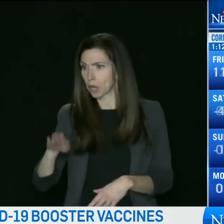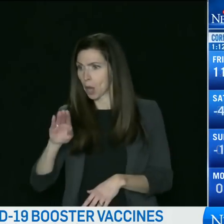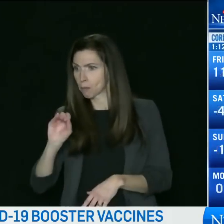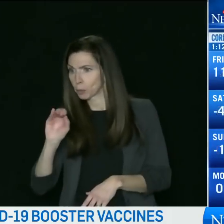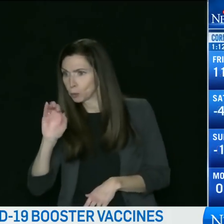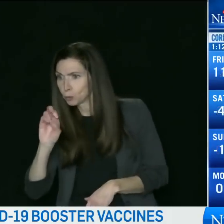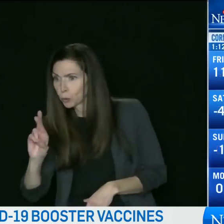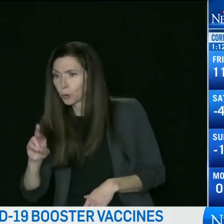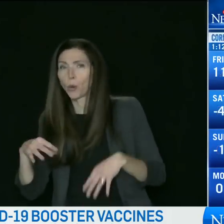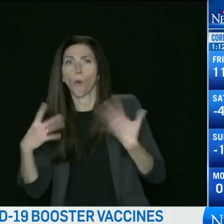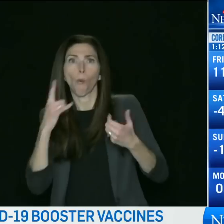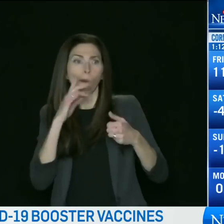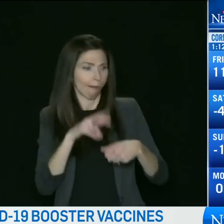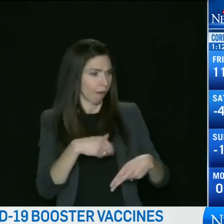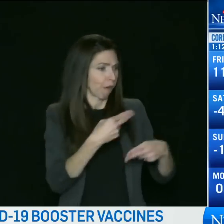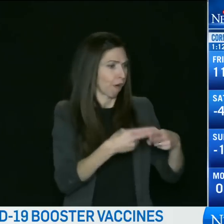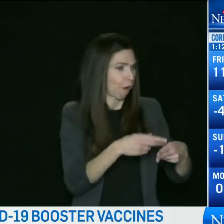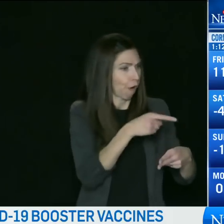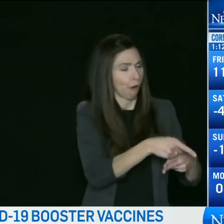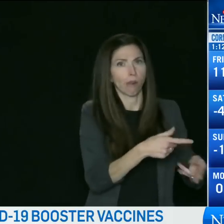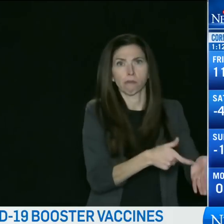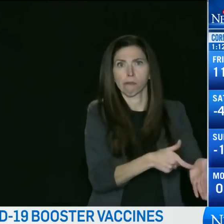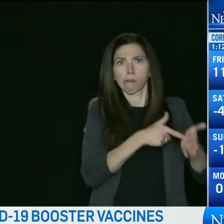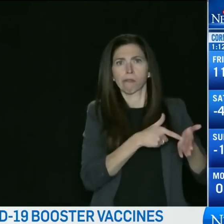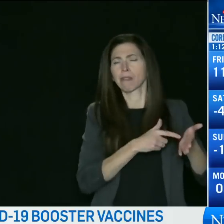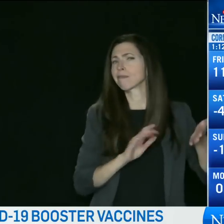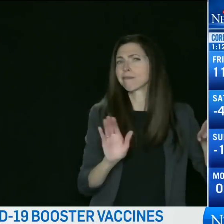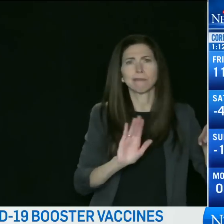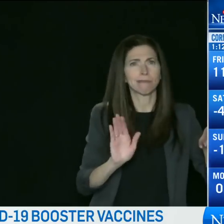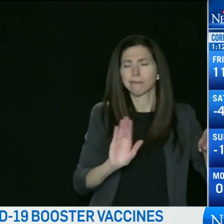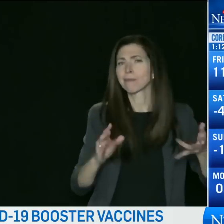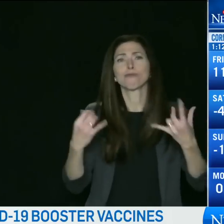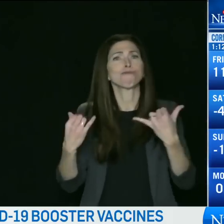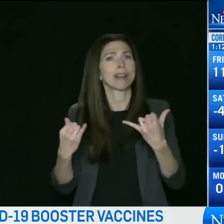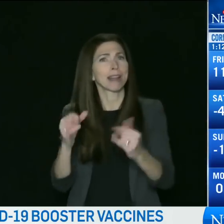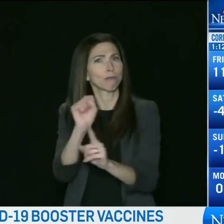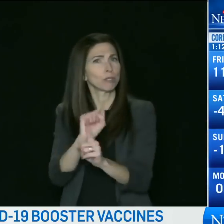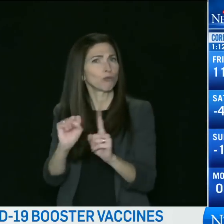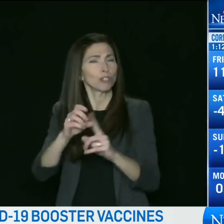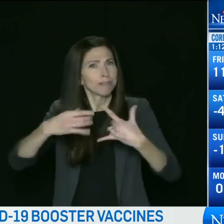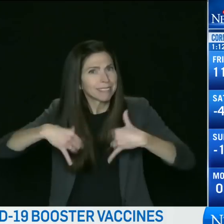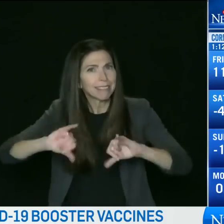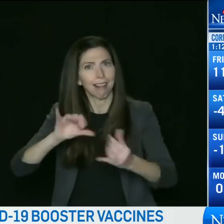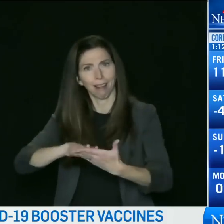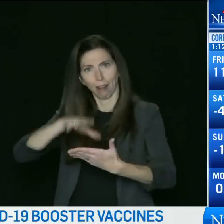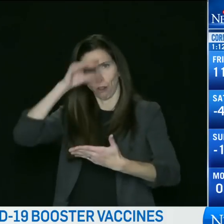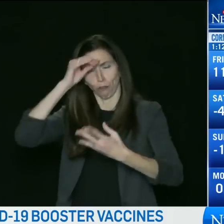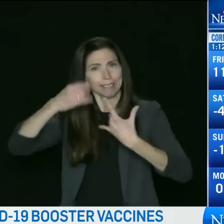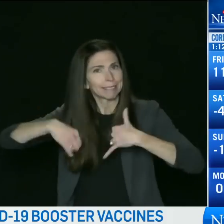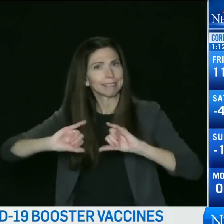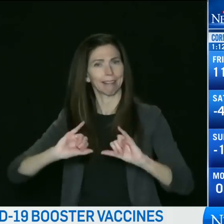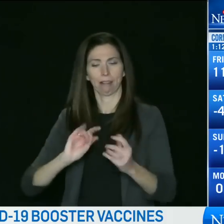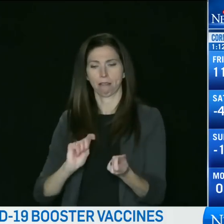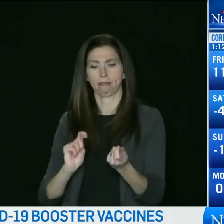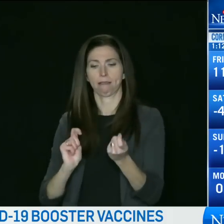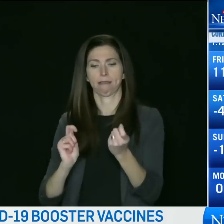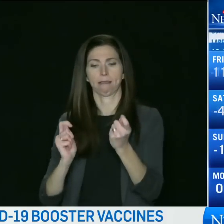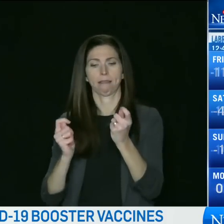THE PRIMARY SERIES AT THIS TIME AS WE KNOW THAT THE SITUATION IS EVOLVING.